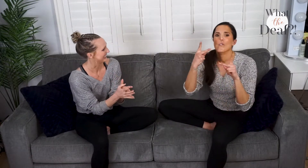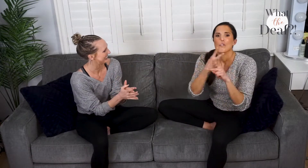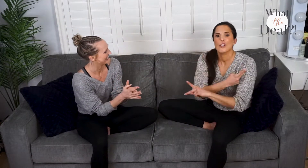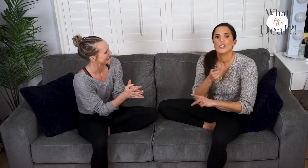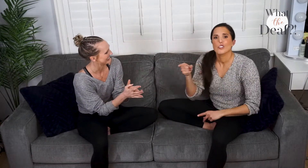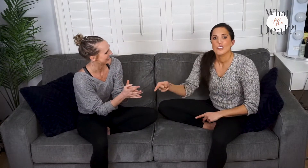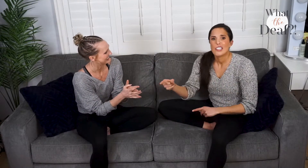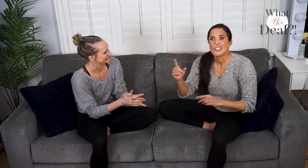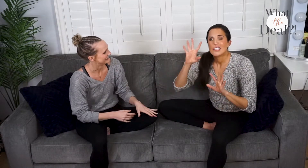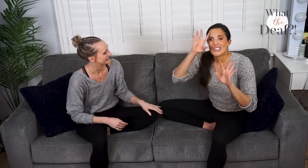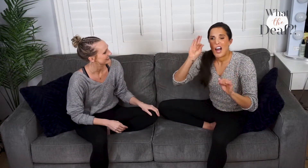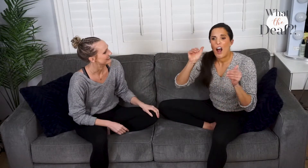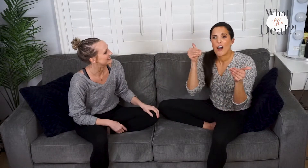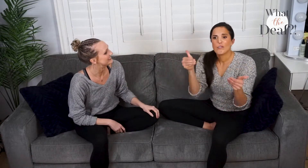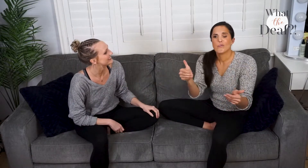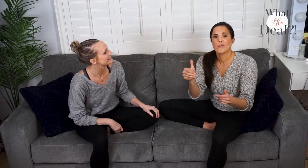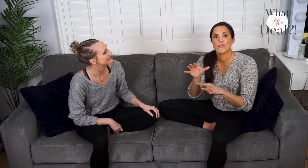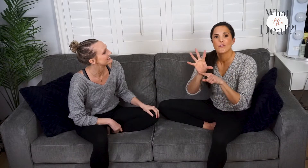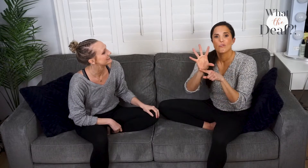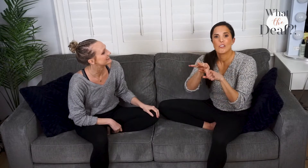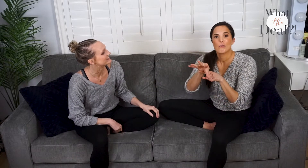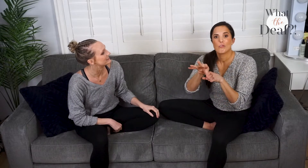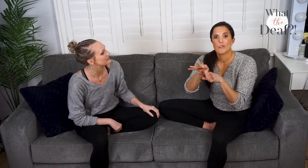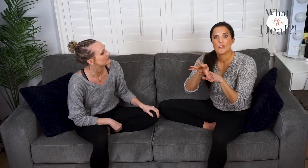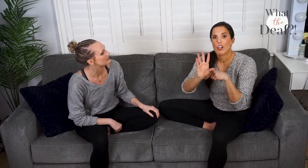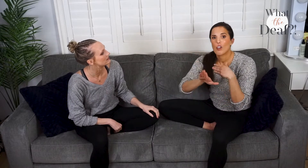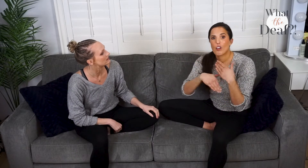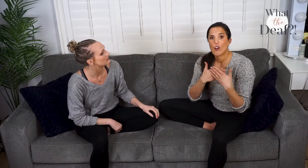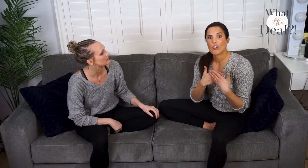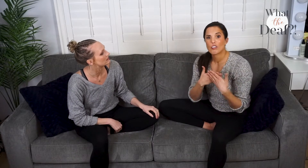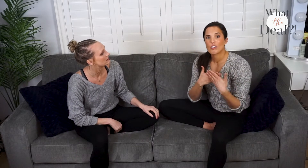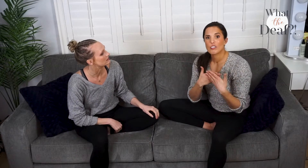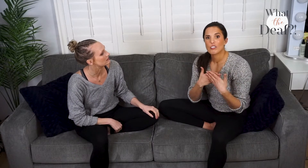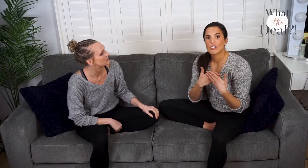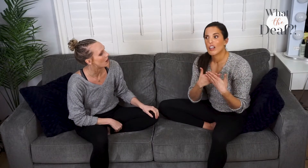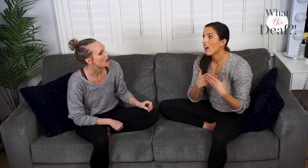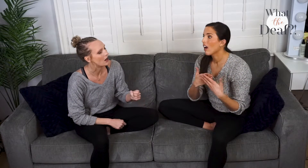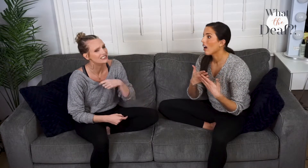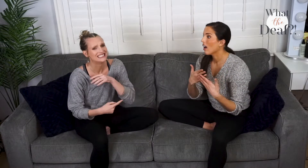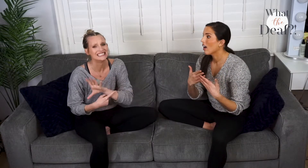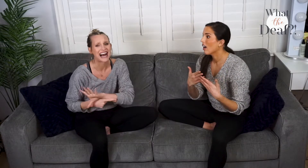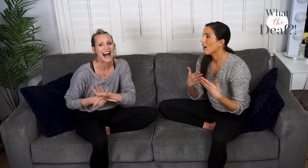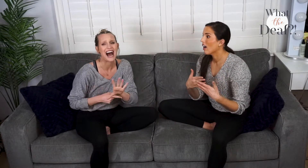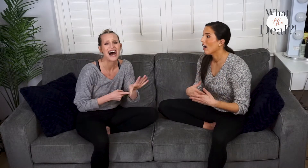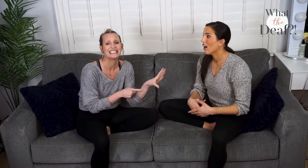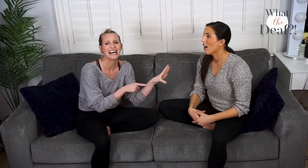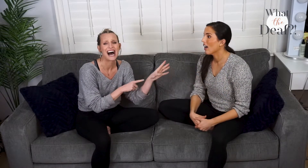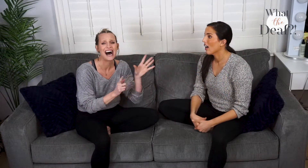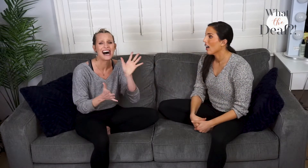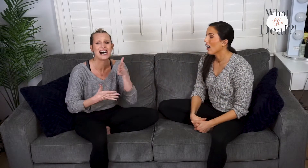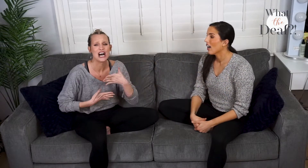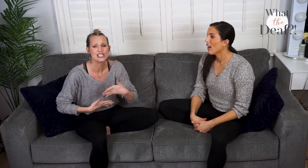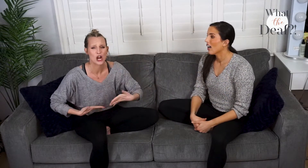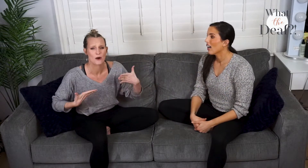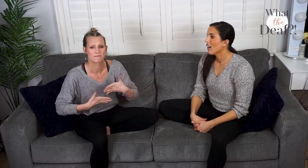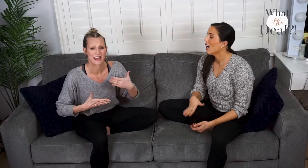Okay, even worse. Carly decided to go ahead and film the whole thing. Oh yeah. Oh, I filmed the entire...